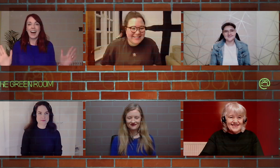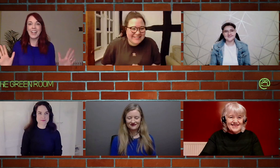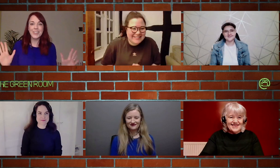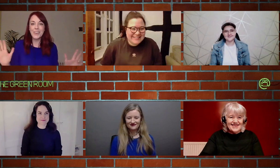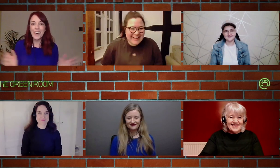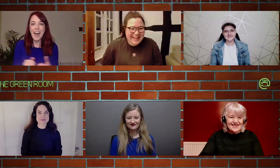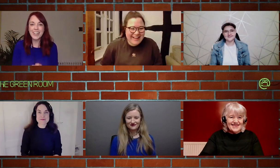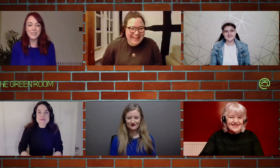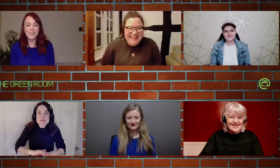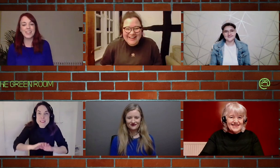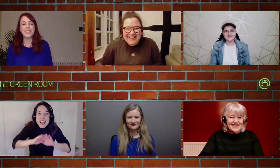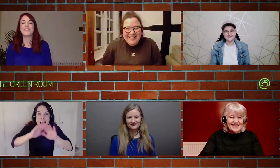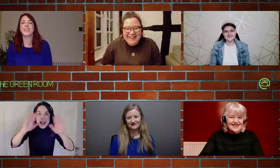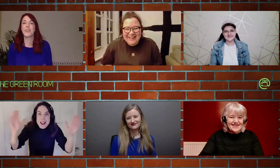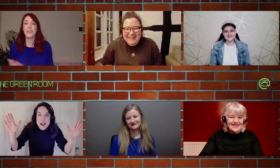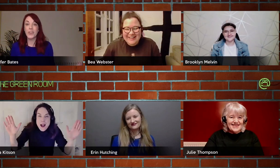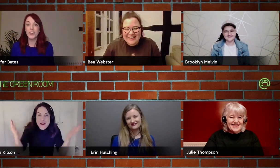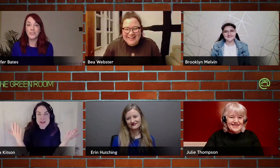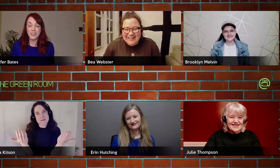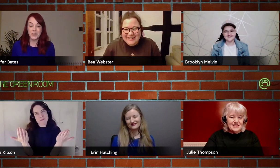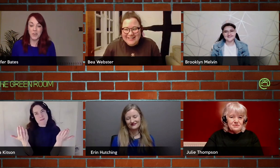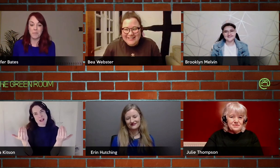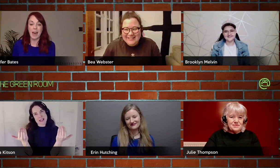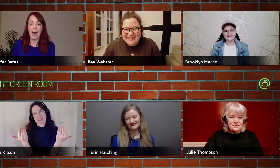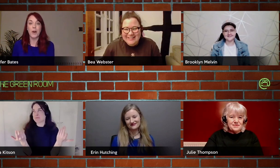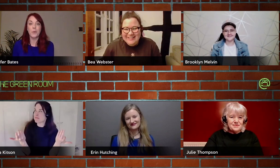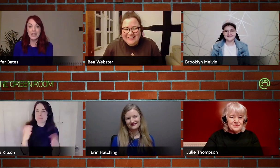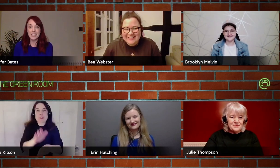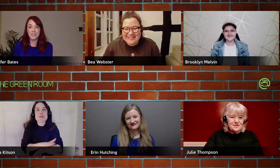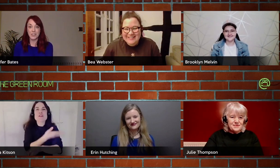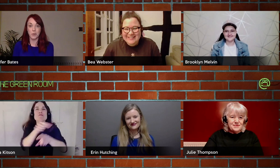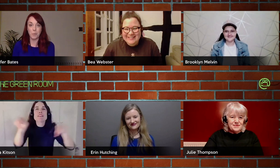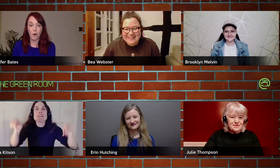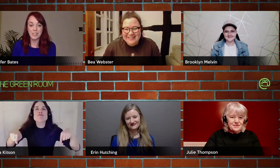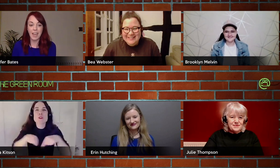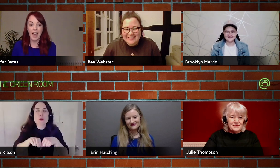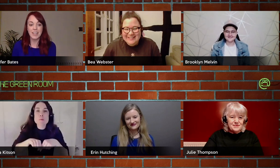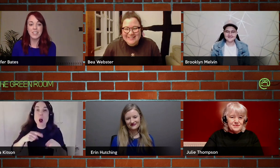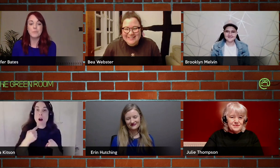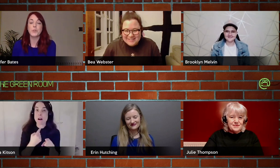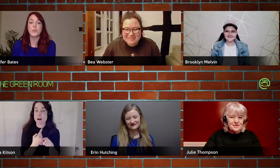Jennifer Bates: Hello and welcome to the Green Room, a weekly video podcast produced